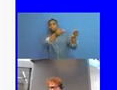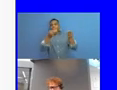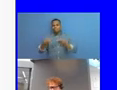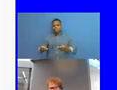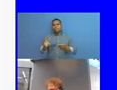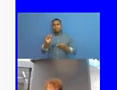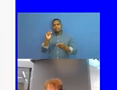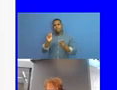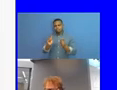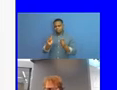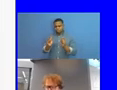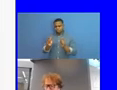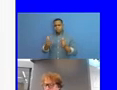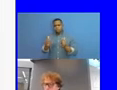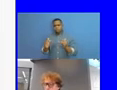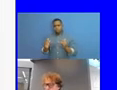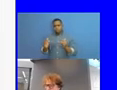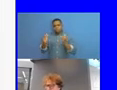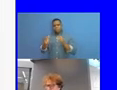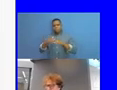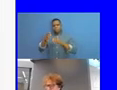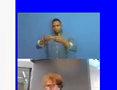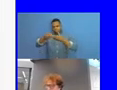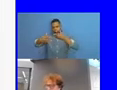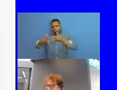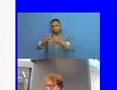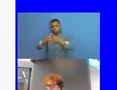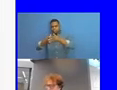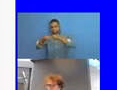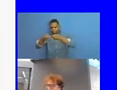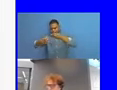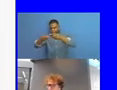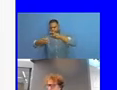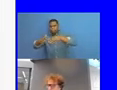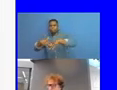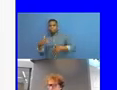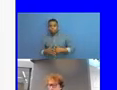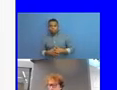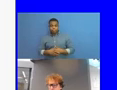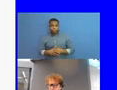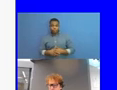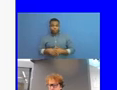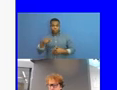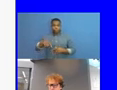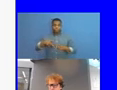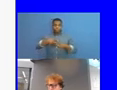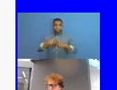to help the further development of proposals, artistic, innovative proposals